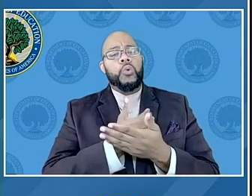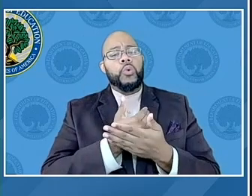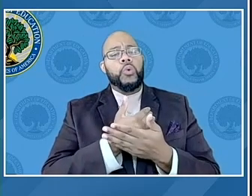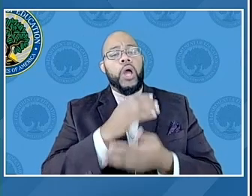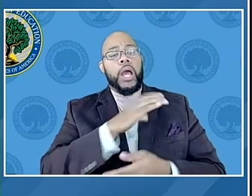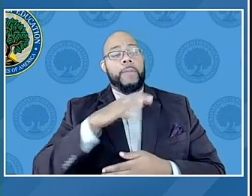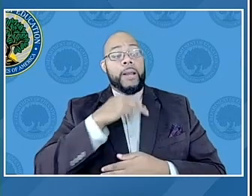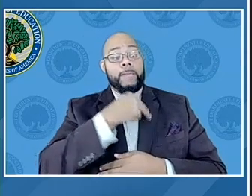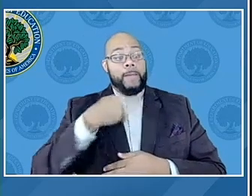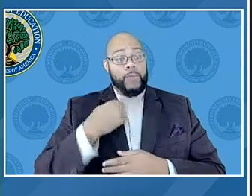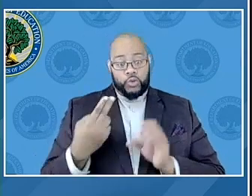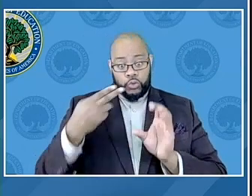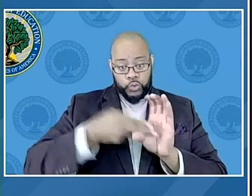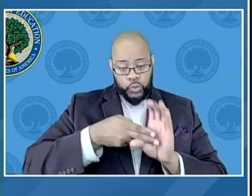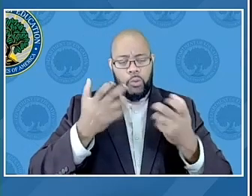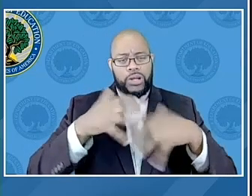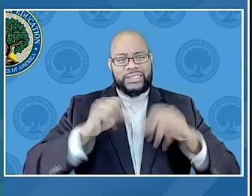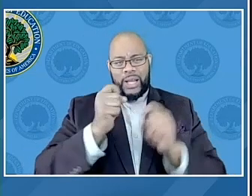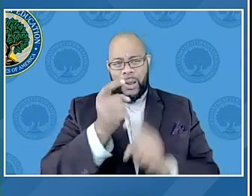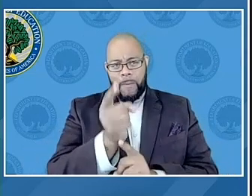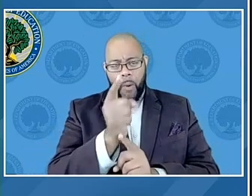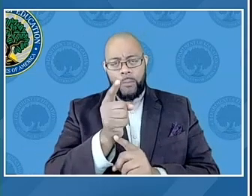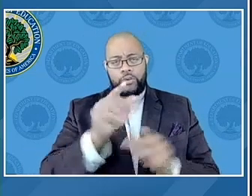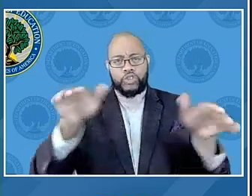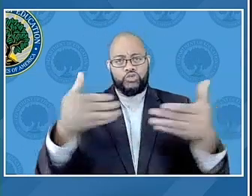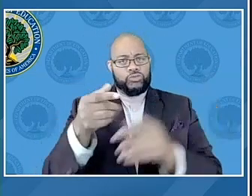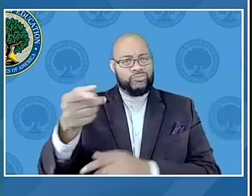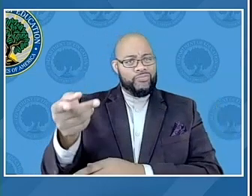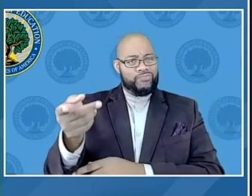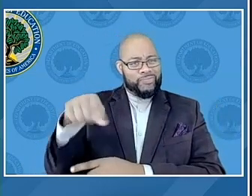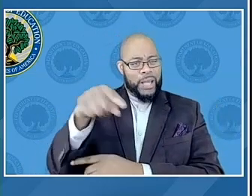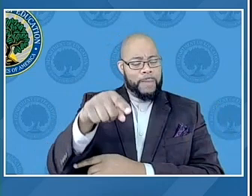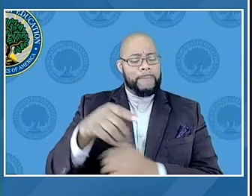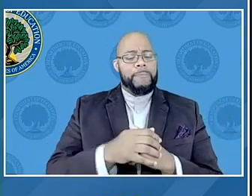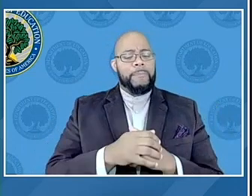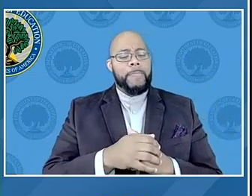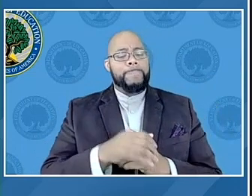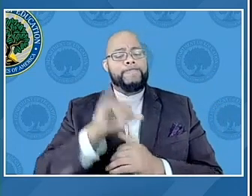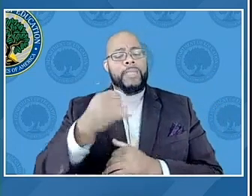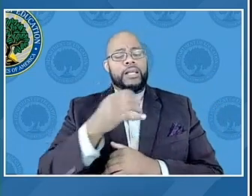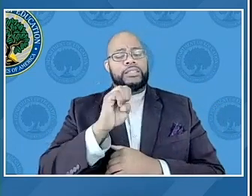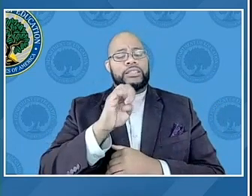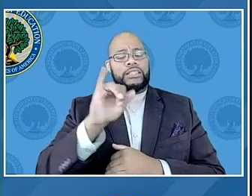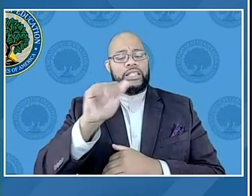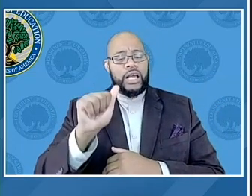so I want to take just a moment to introduce them. Jessica Ranucci for Consumer Advocates has